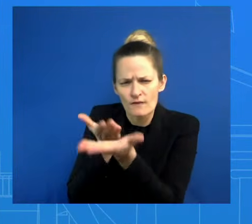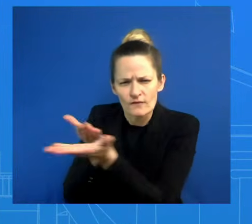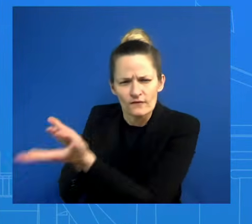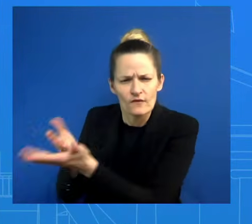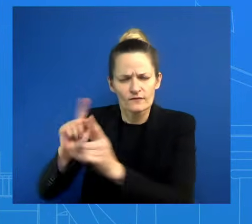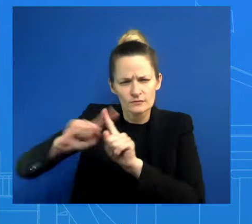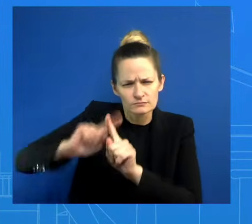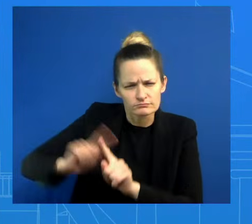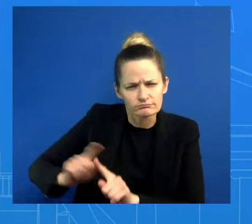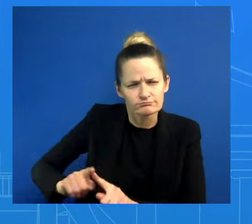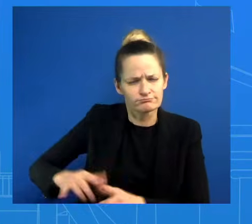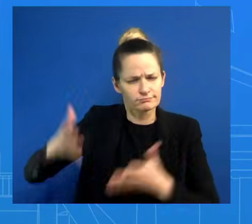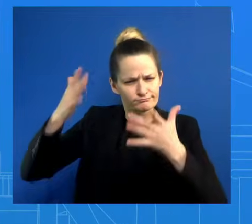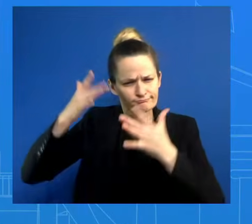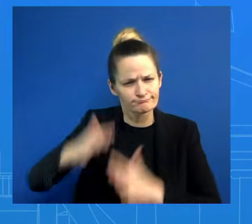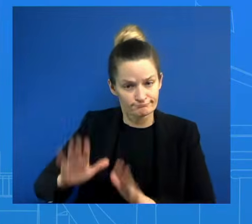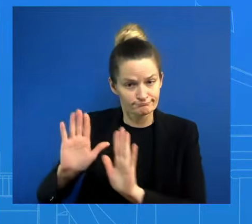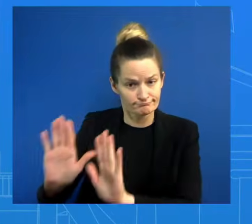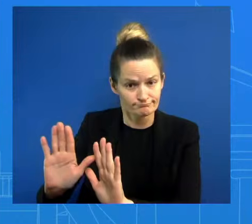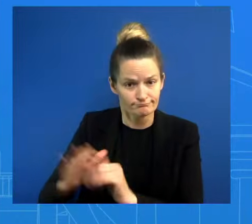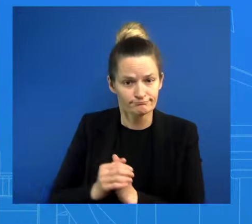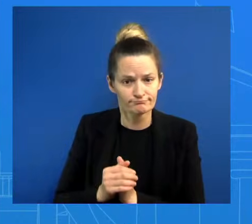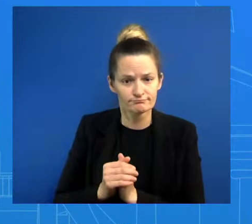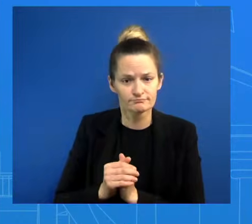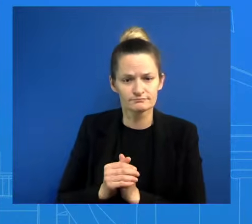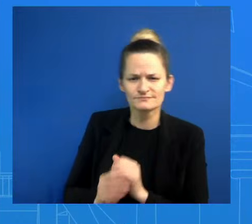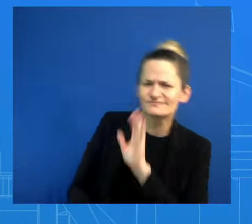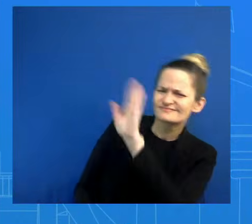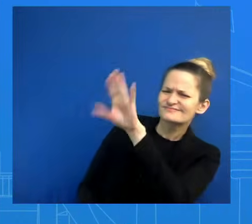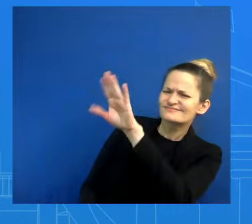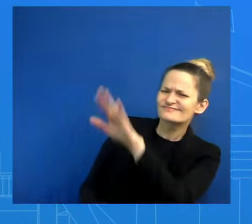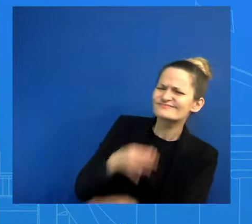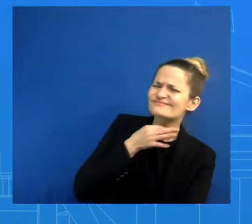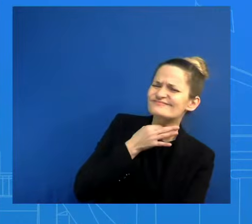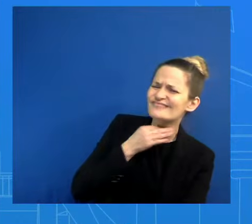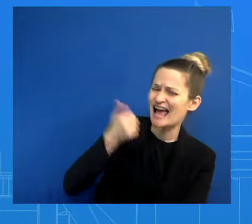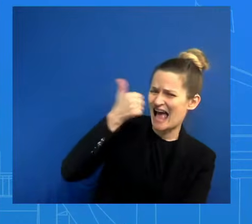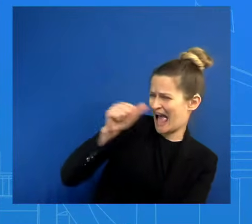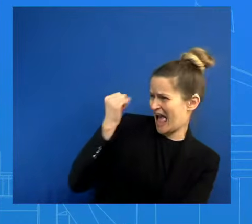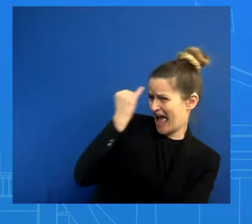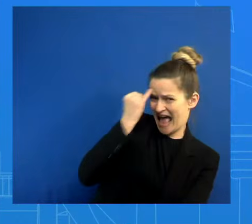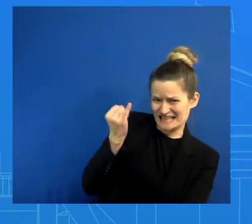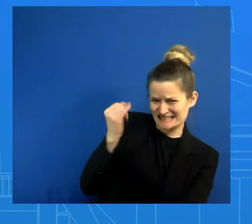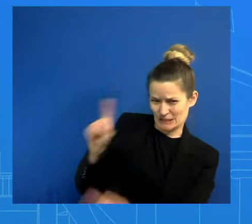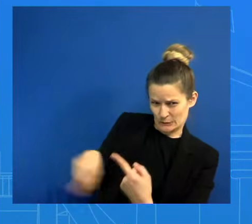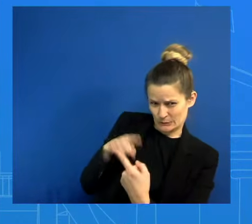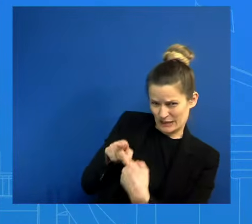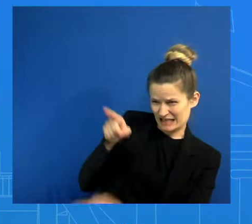Ms. Jean-Pierre: So I'm not going to get ahead of what's going to happen next. What I can tell you is where she is currently today.